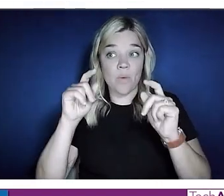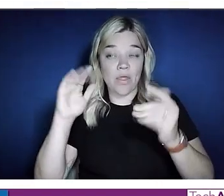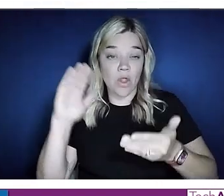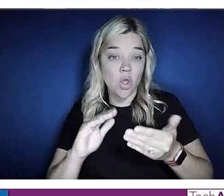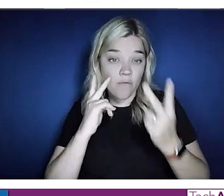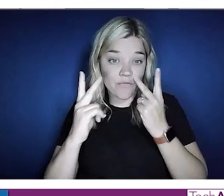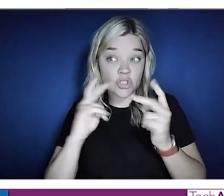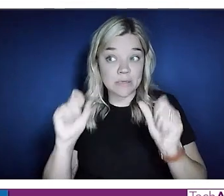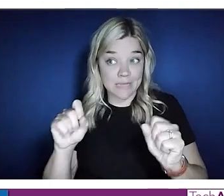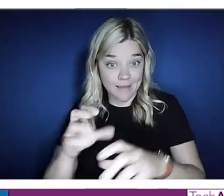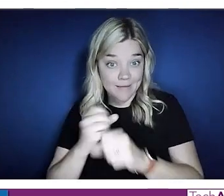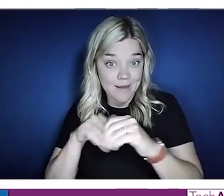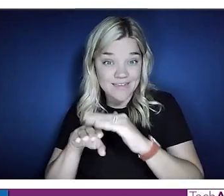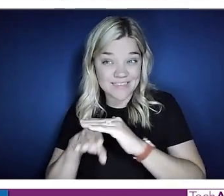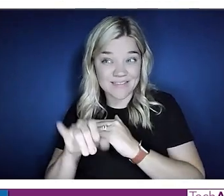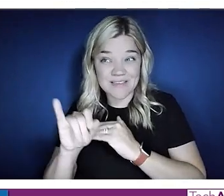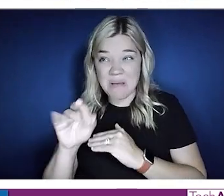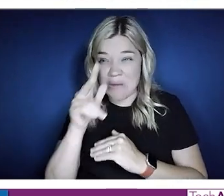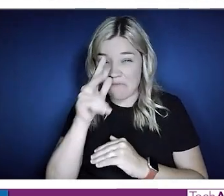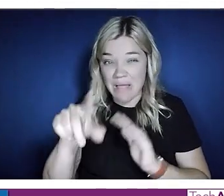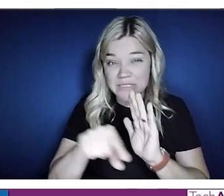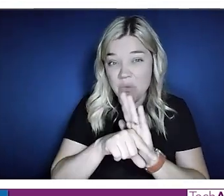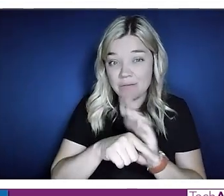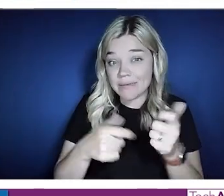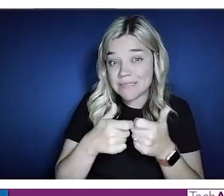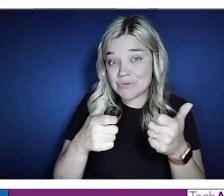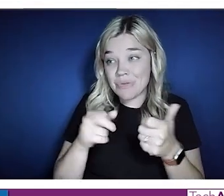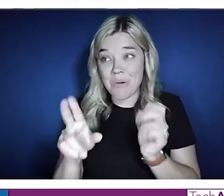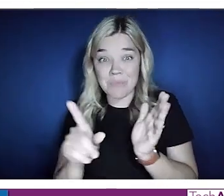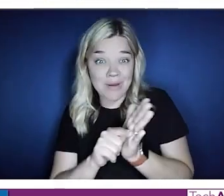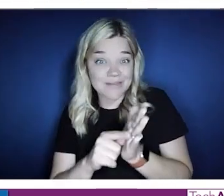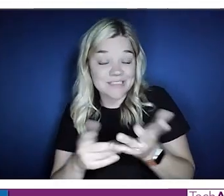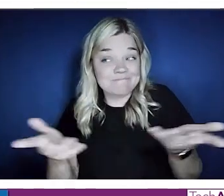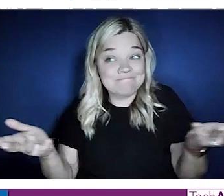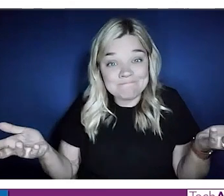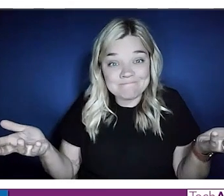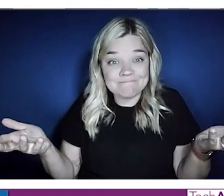But if it's low quality, whether it's digital or a print, you're just not going to be able